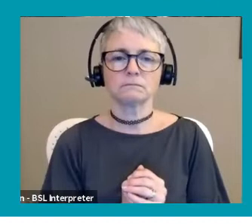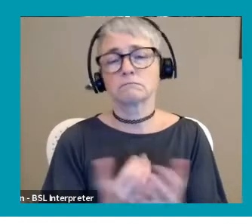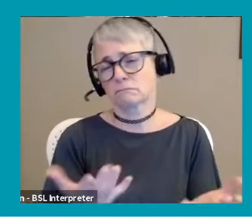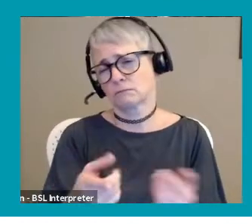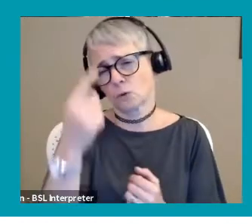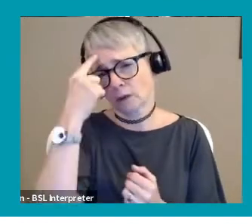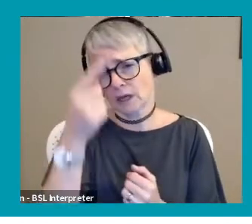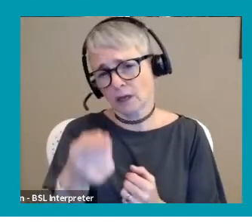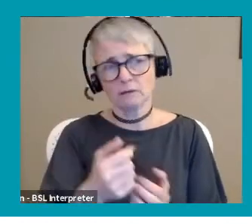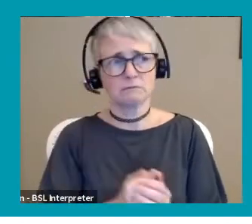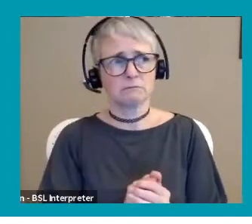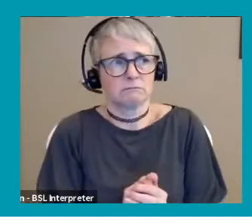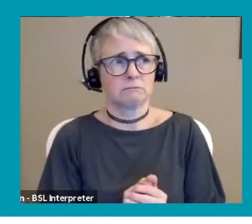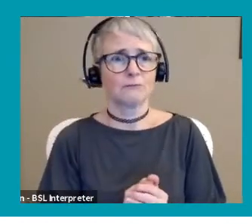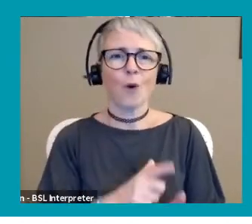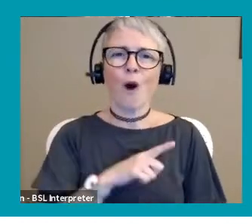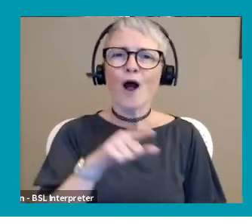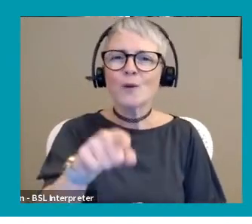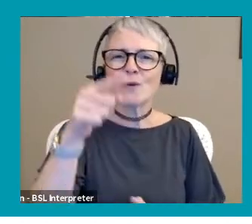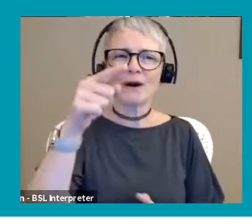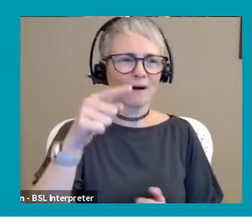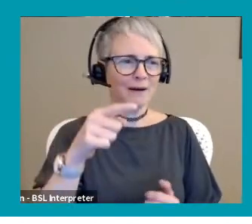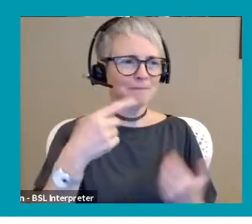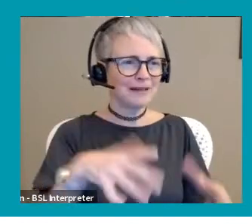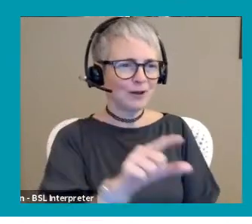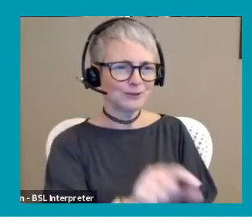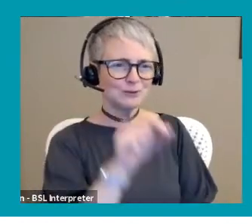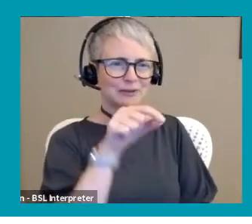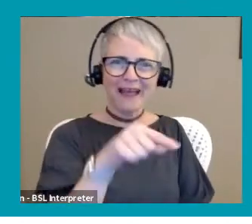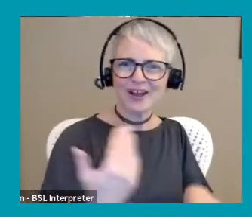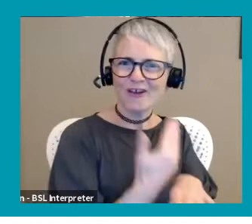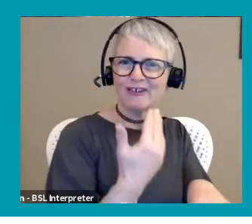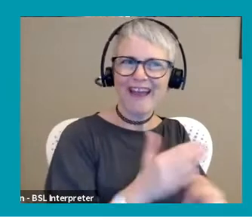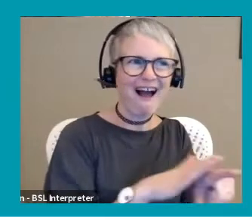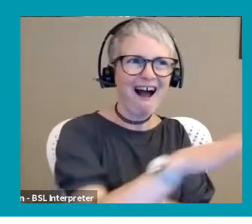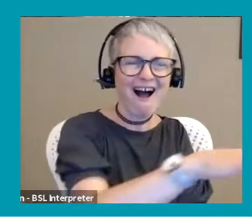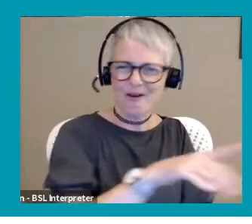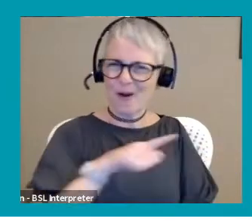Why did you you choose the job that you have chosen or the future job you are expecting.